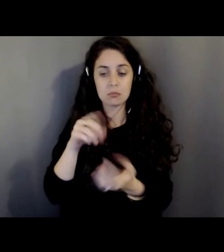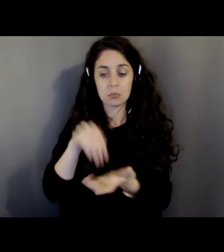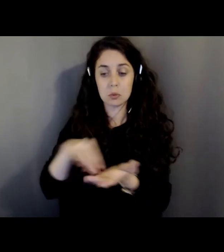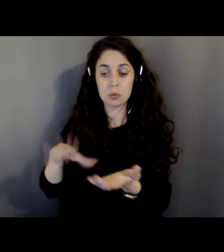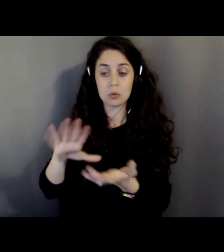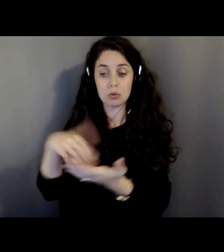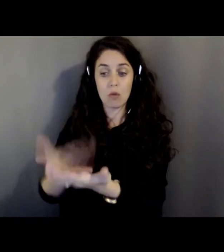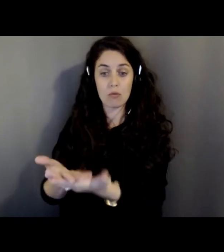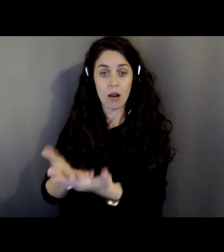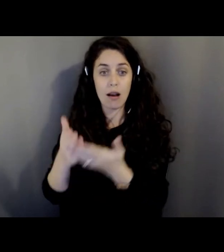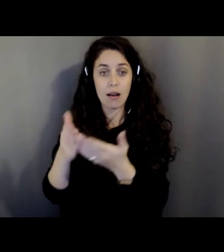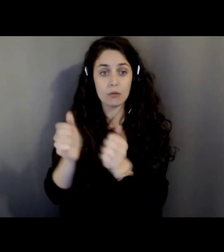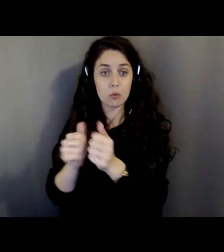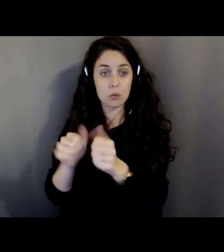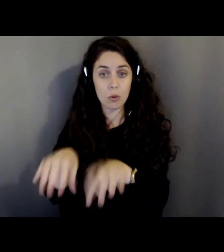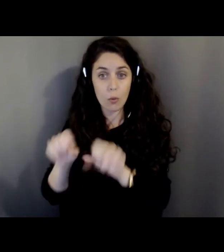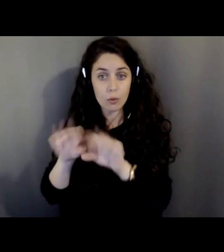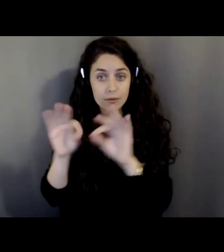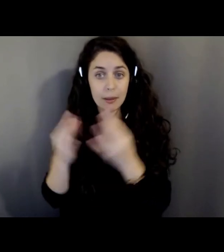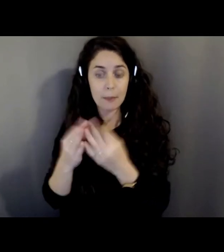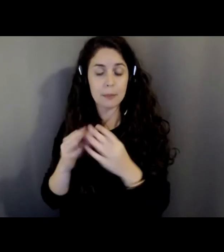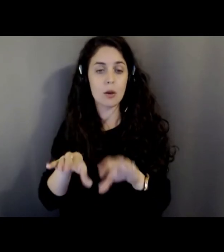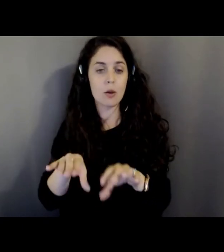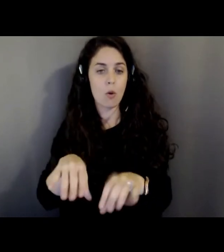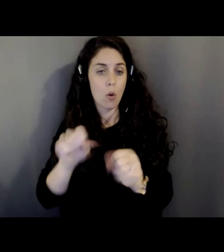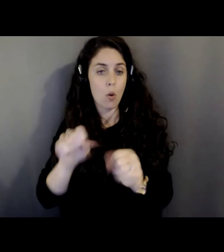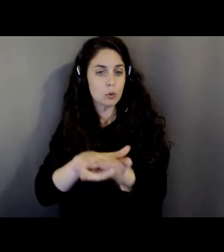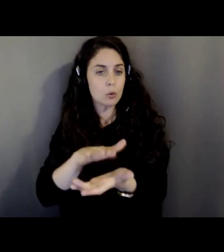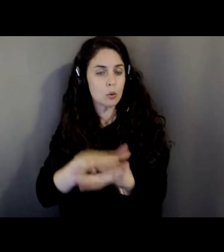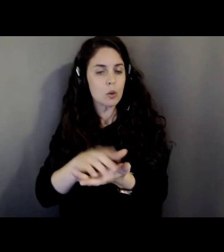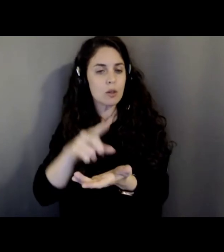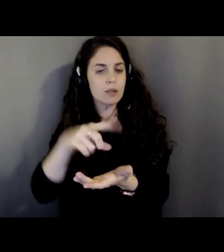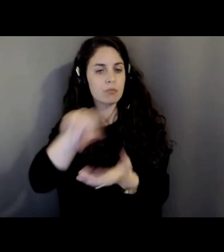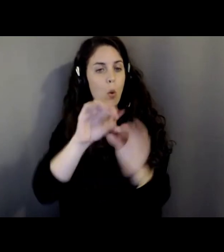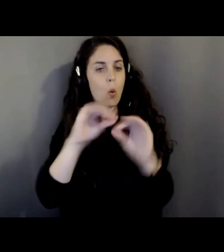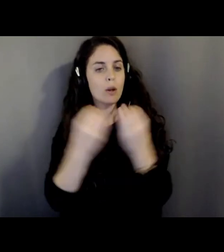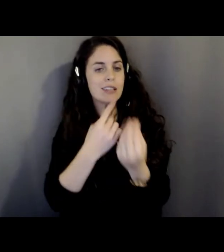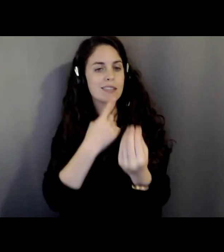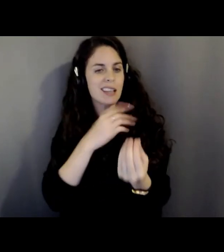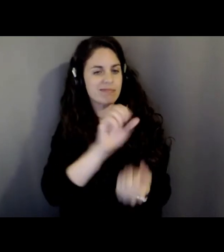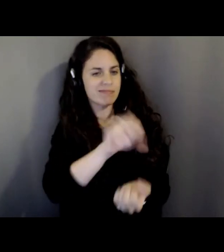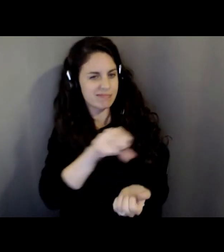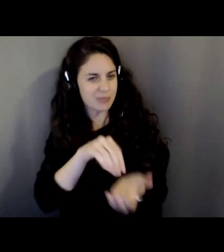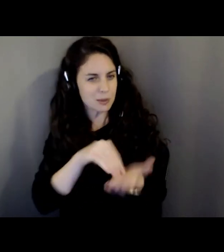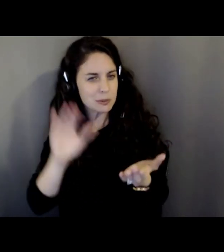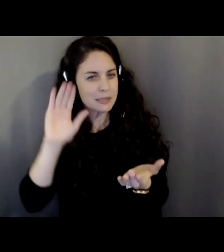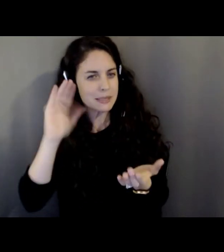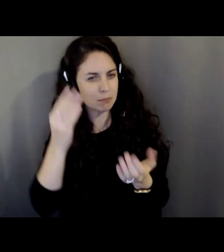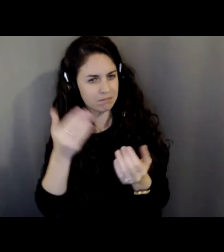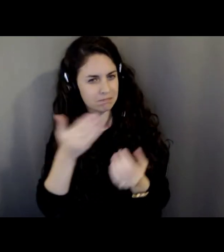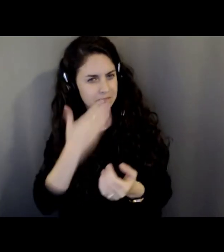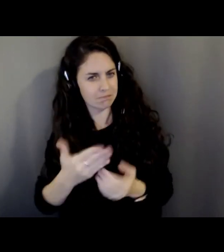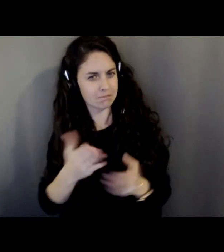host families and host schools, that students just feel better prepared. They feel like